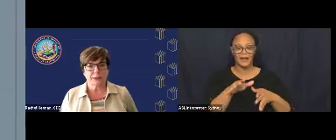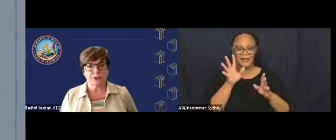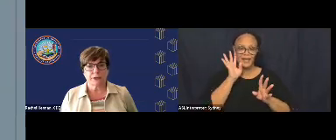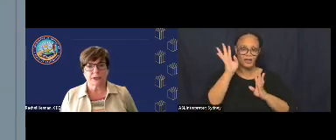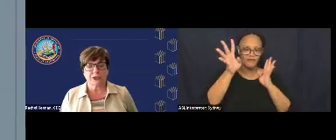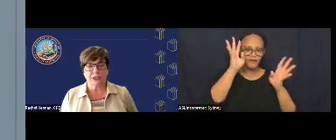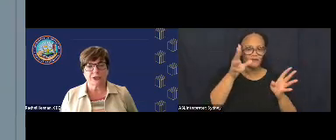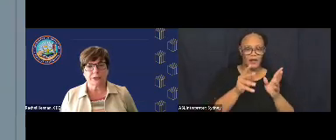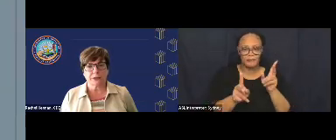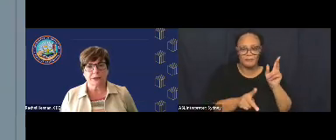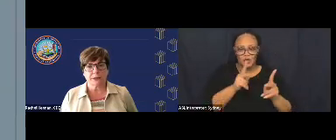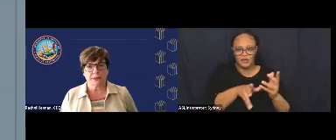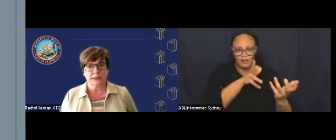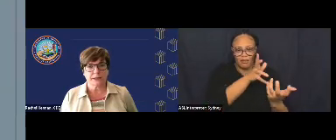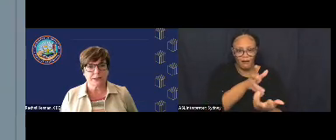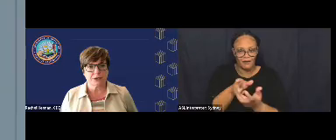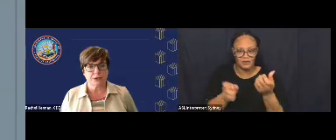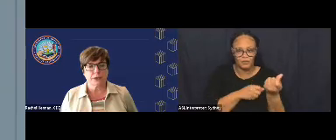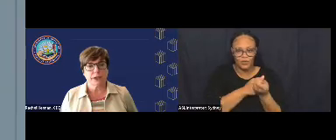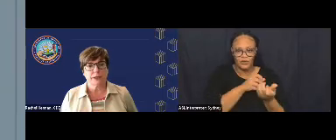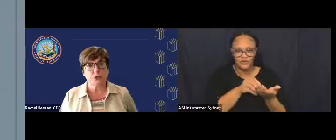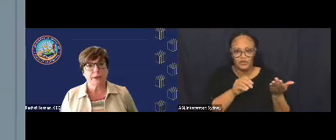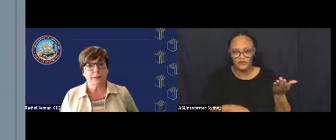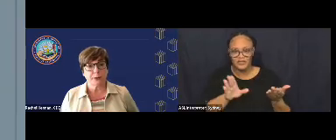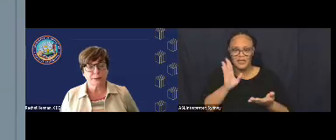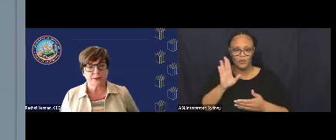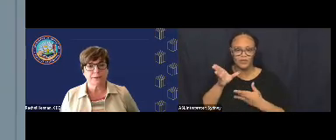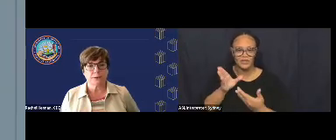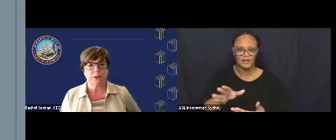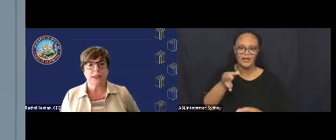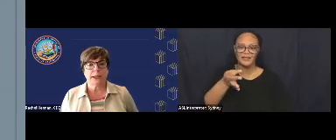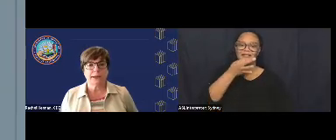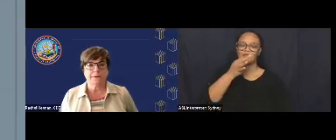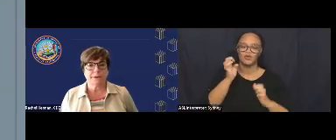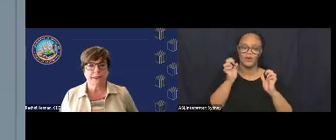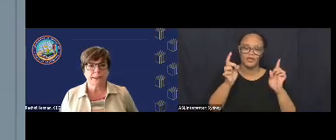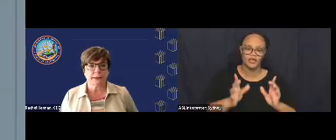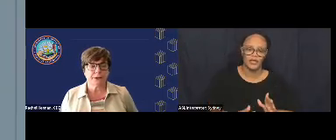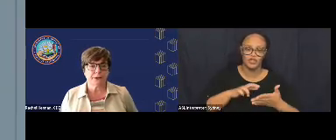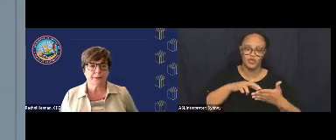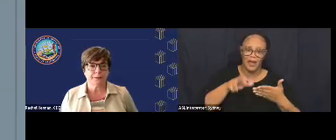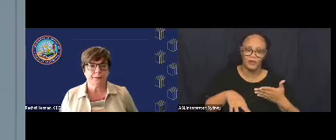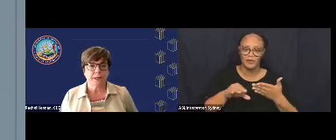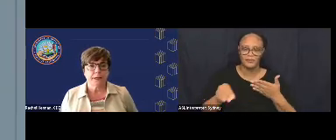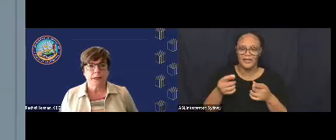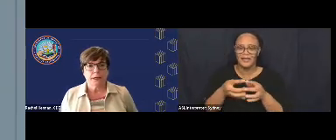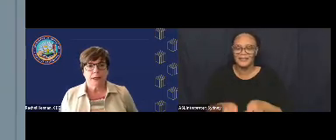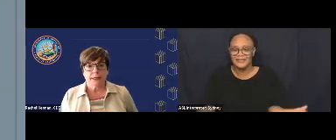exceptional educational outcomes essential to a purposeful and fulfilling adulthood.